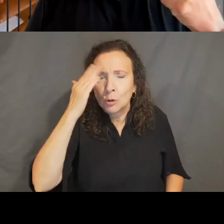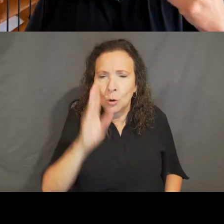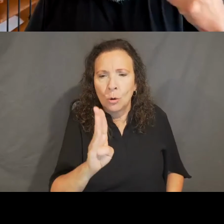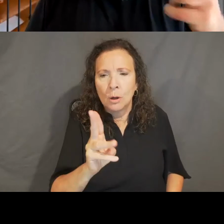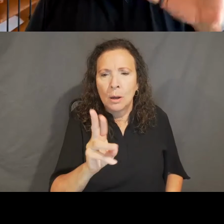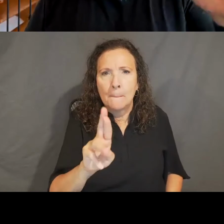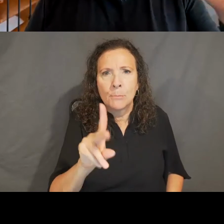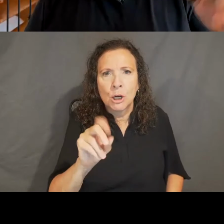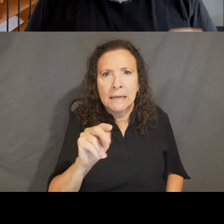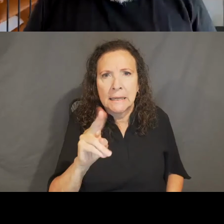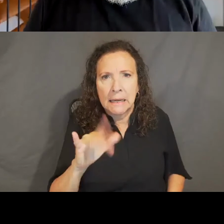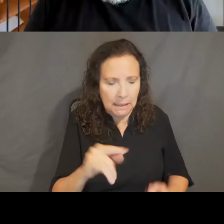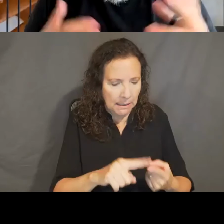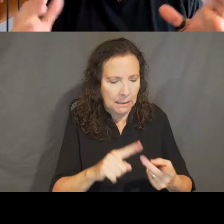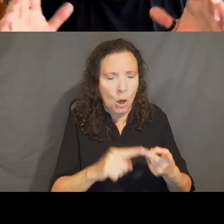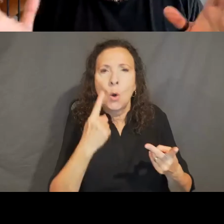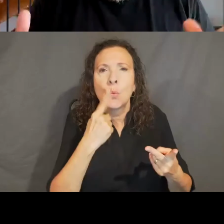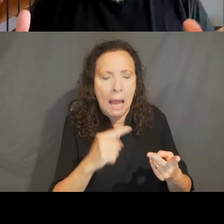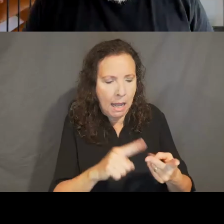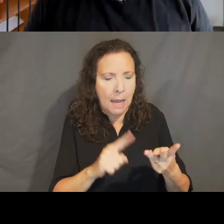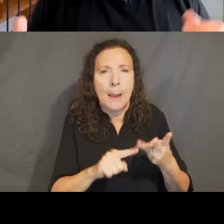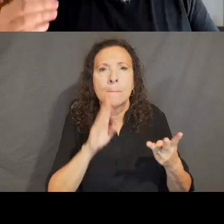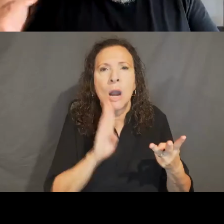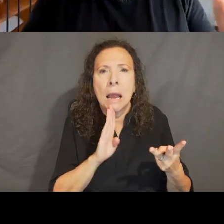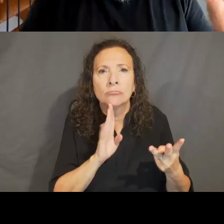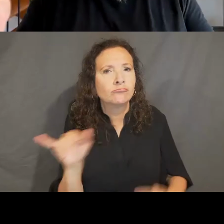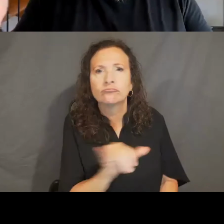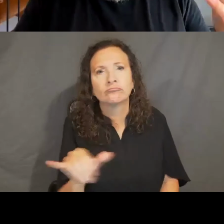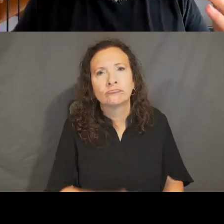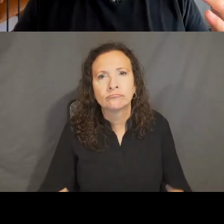To me?